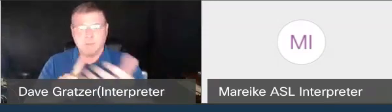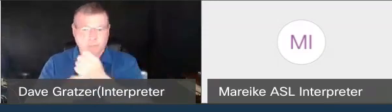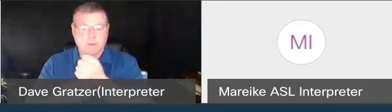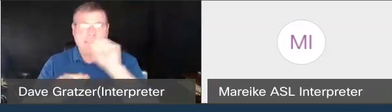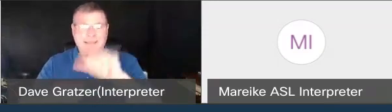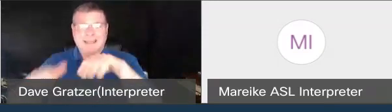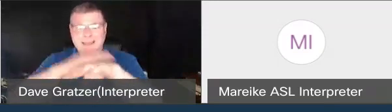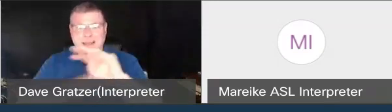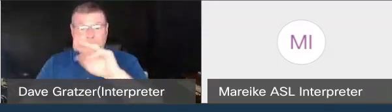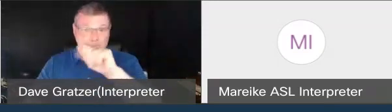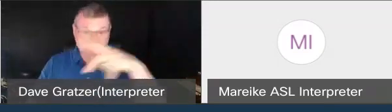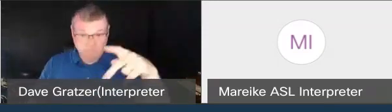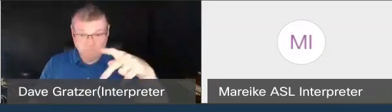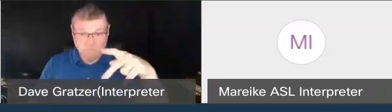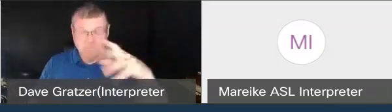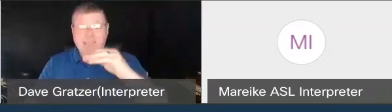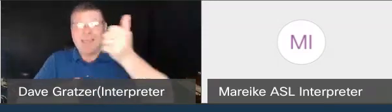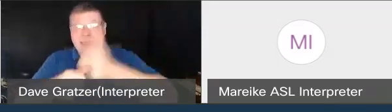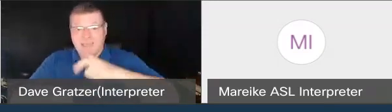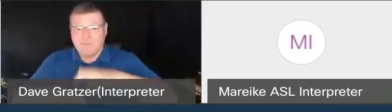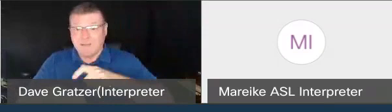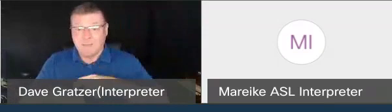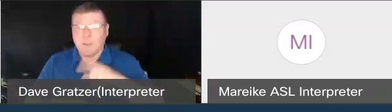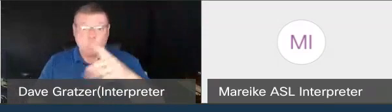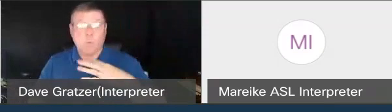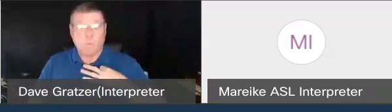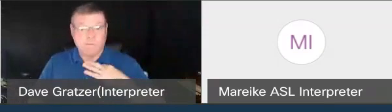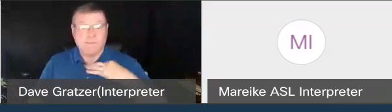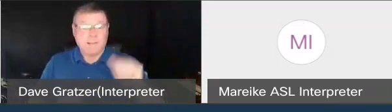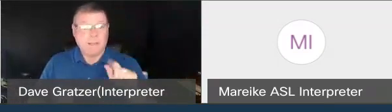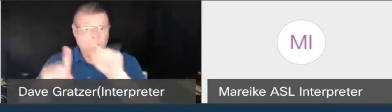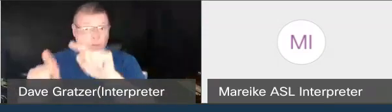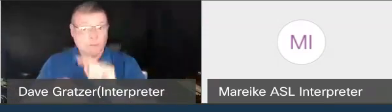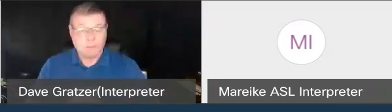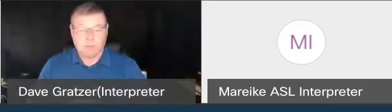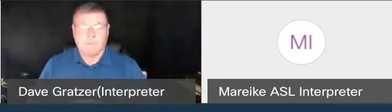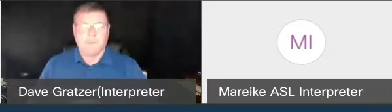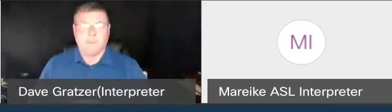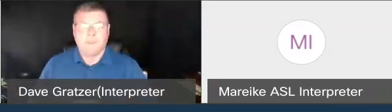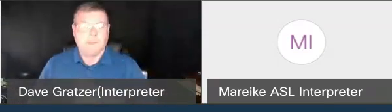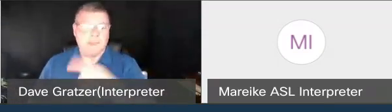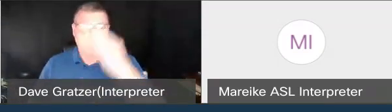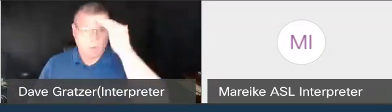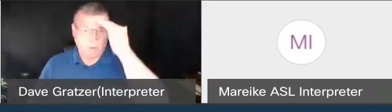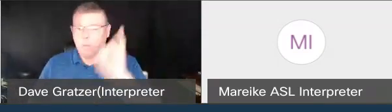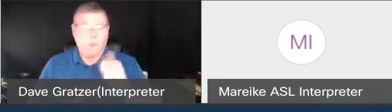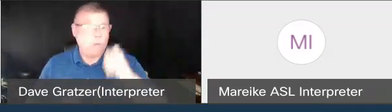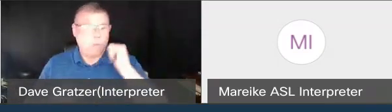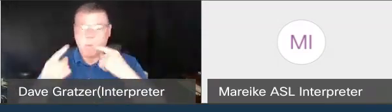And every single time, we tell them, "You voluntarily can go." Um, they--they tell us they know that won't work. They want to be arrested,